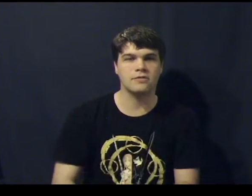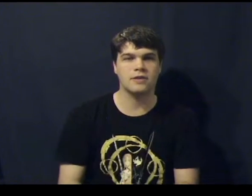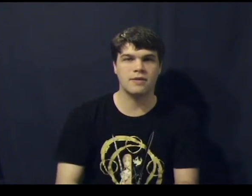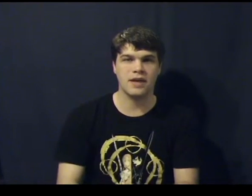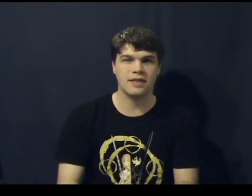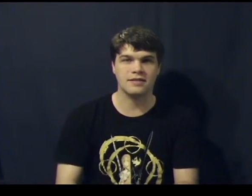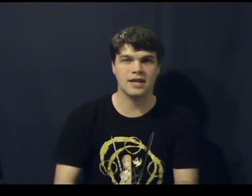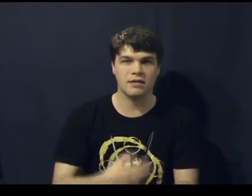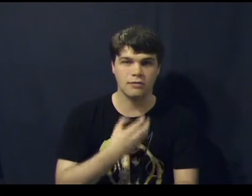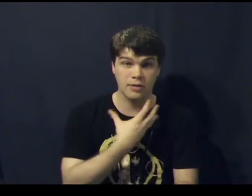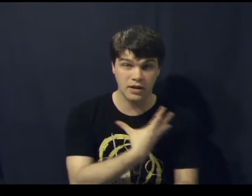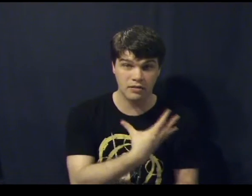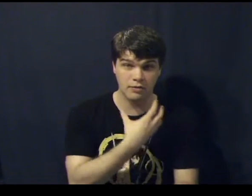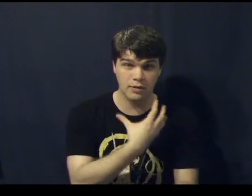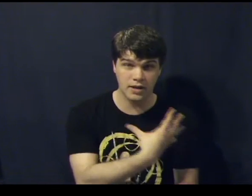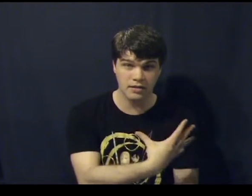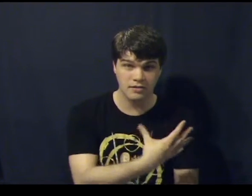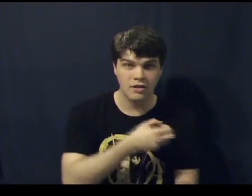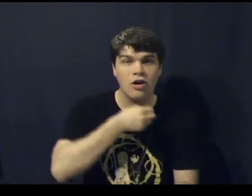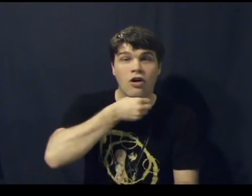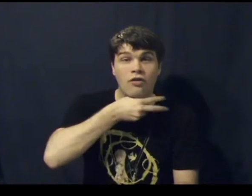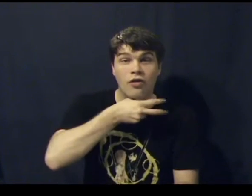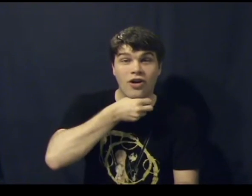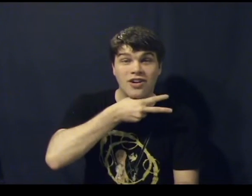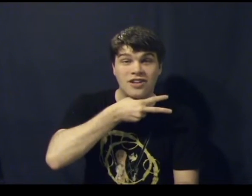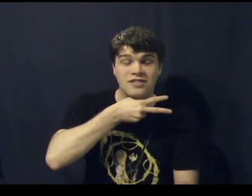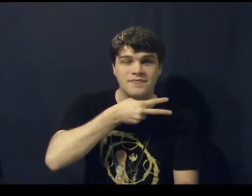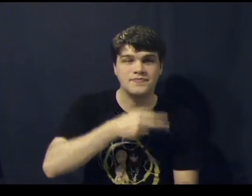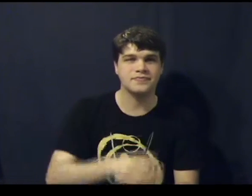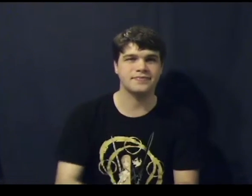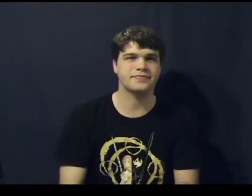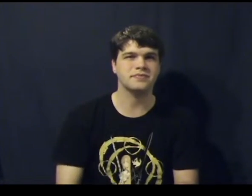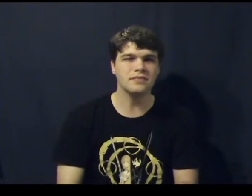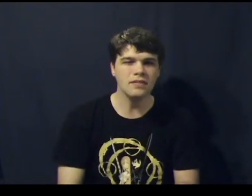when they make that sound, ribbit, ribbit. Frog.